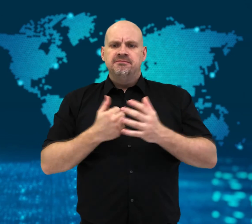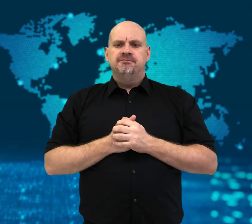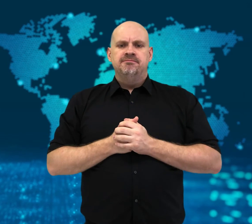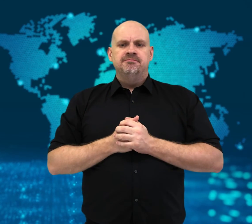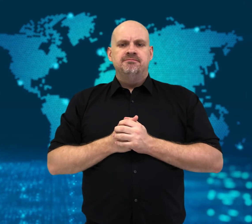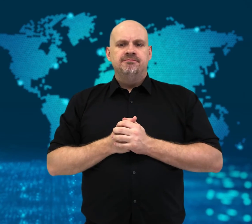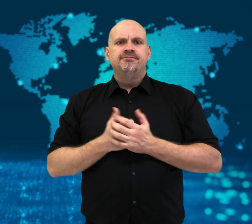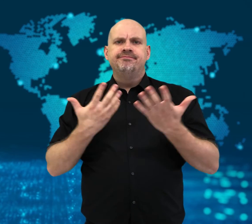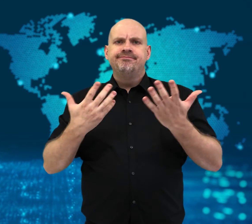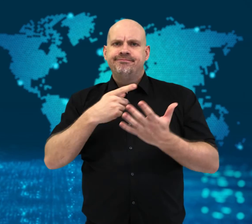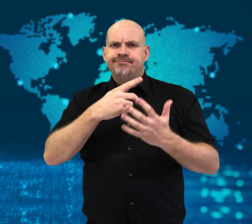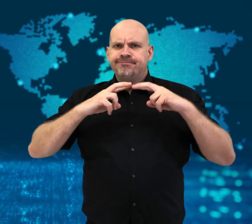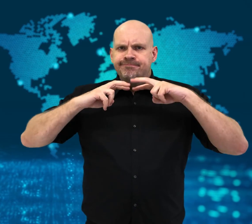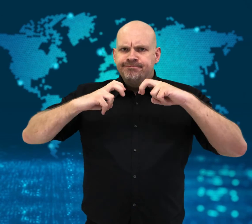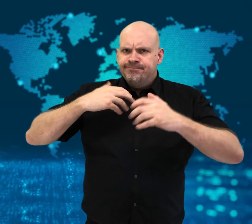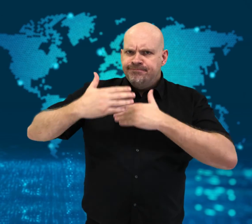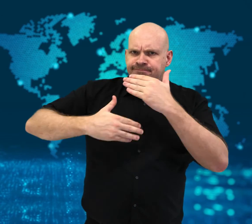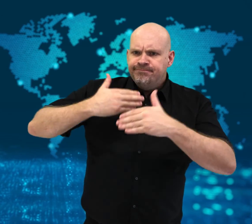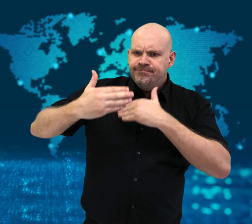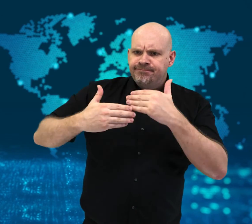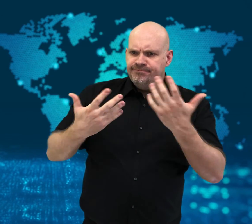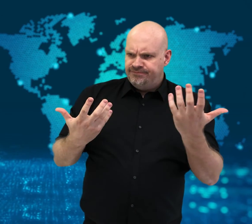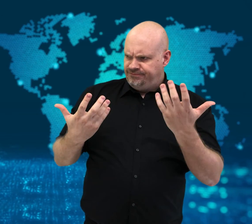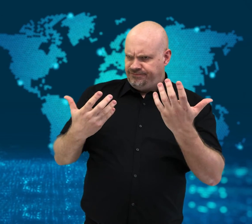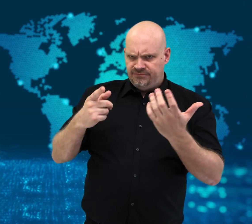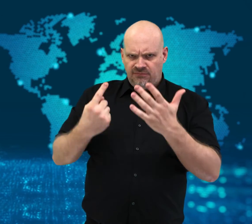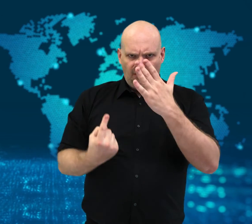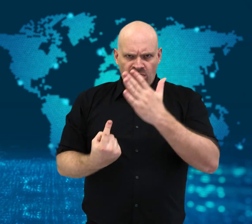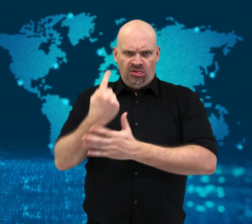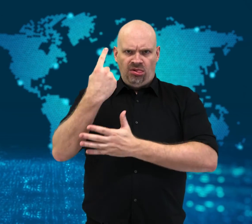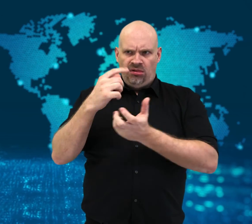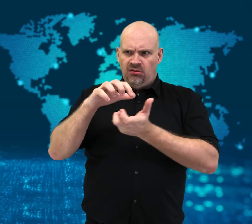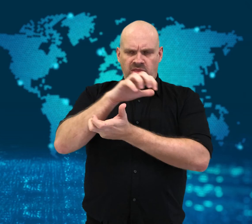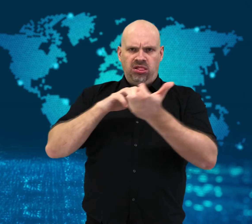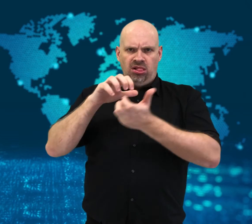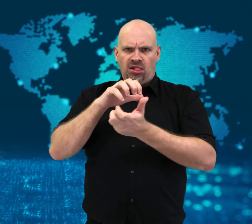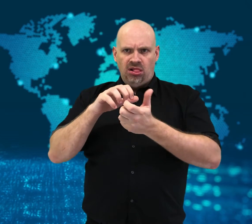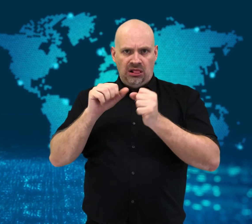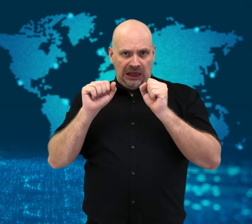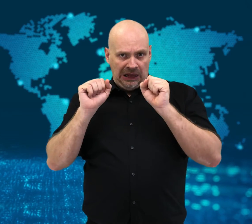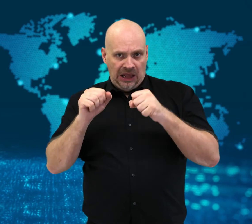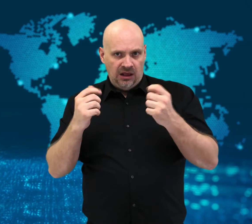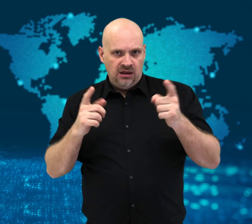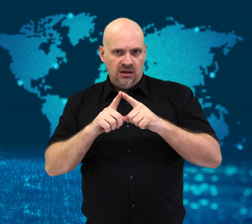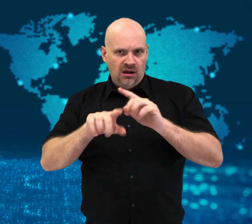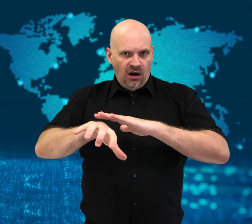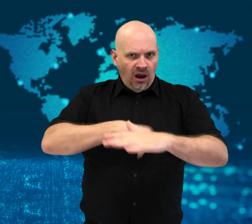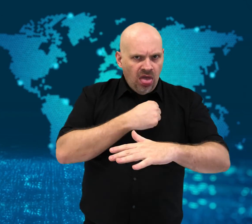They are investigating how it ended up for sale and for a